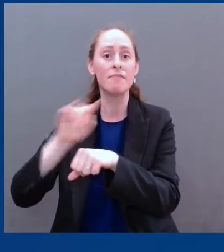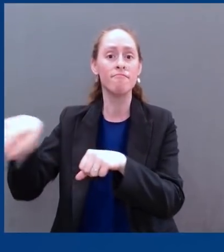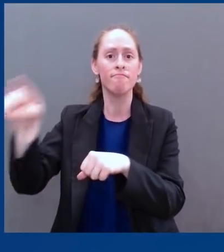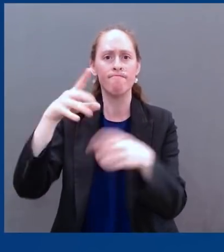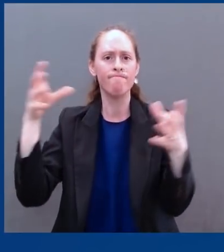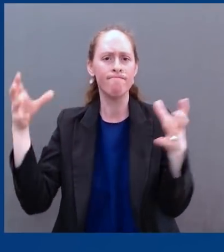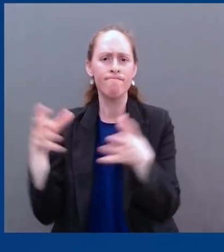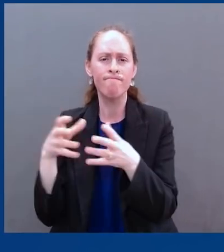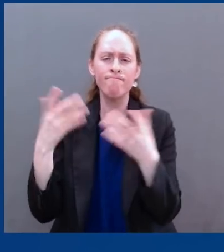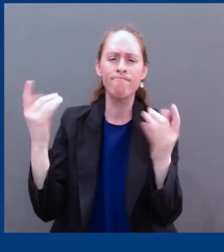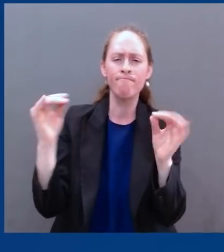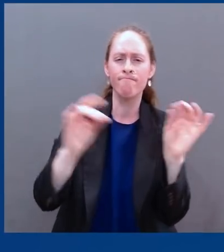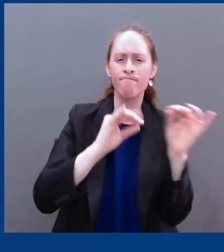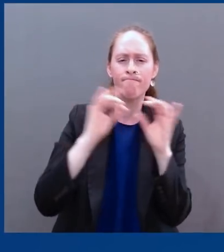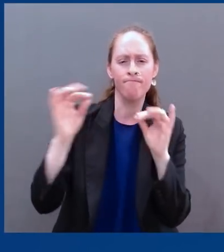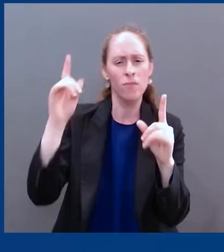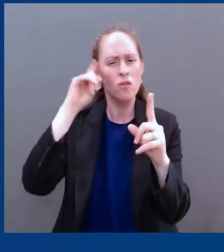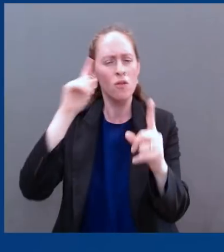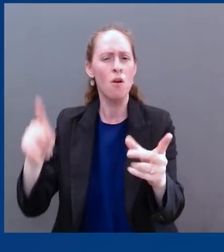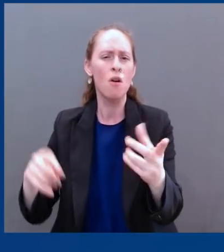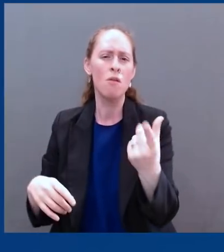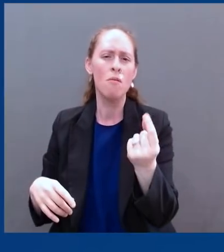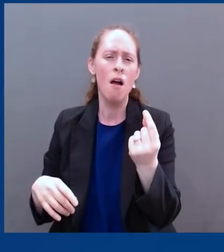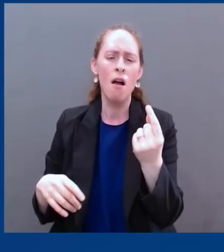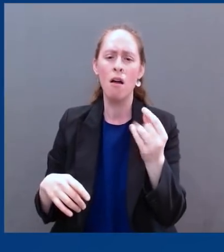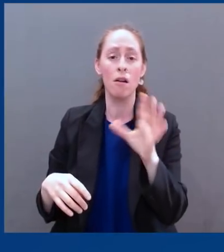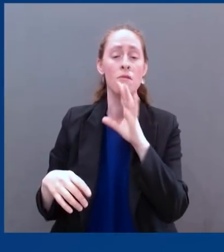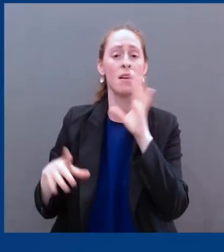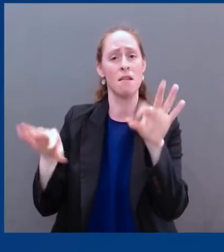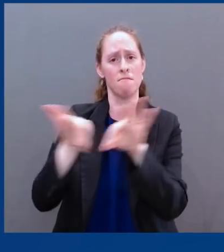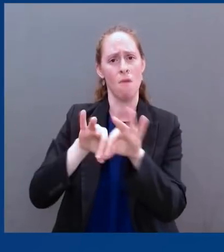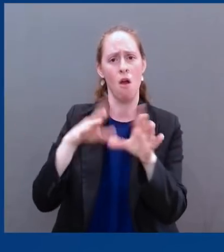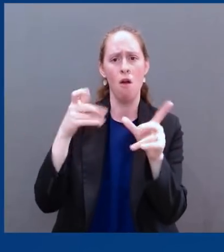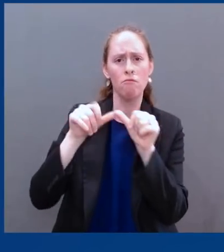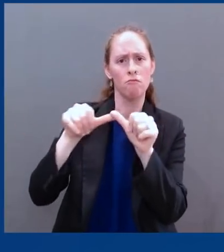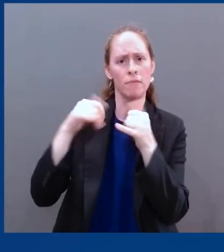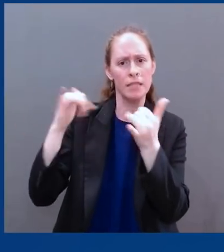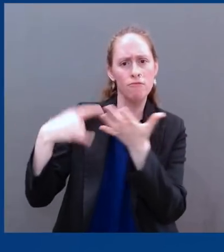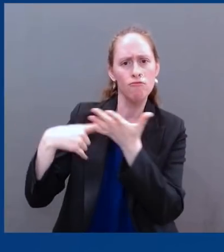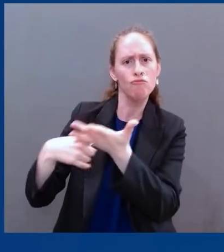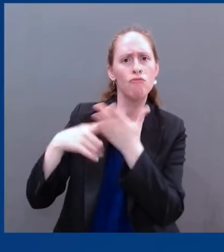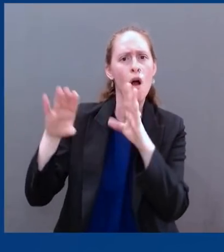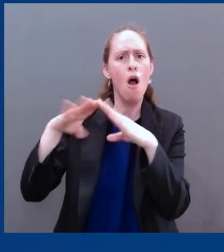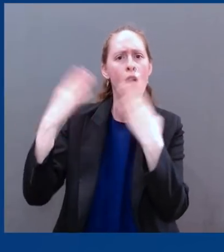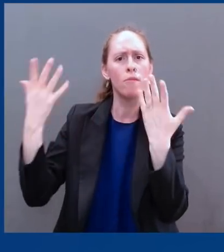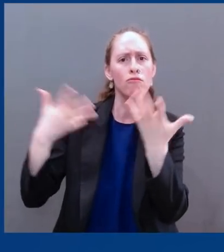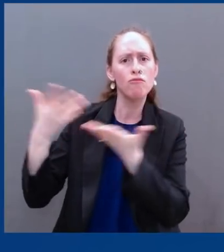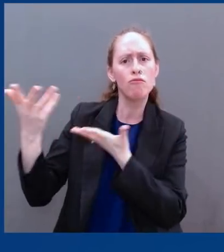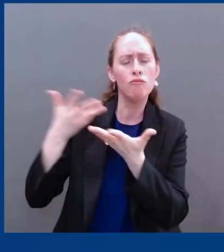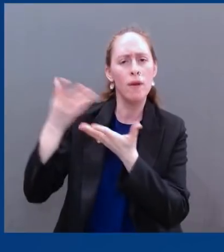It's important to keep up these interactions, which is the importance for continued funding. Next slide.